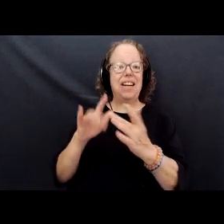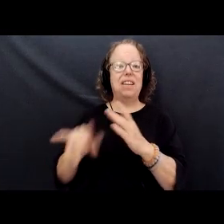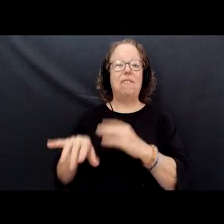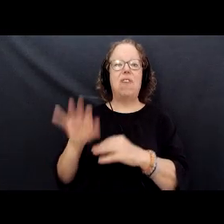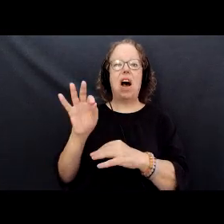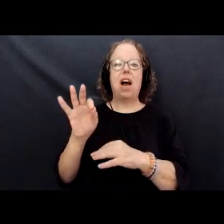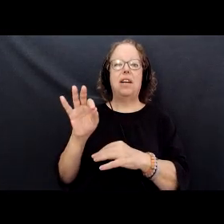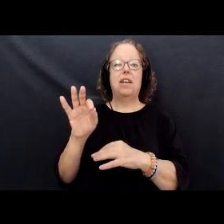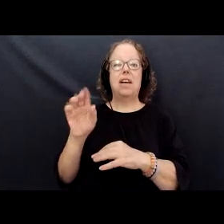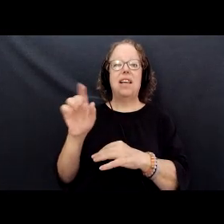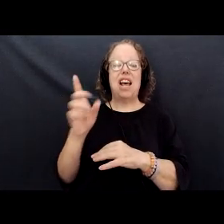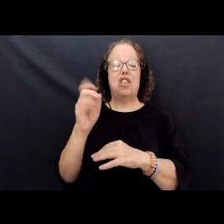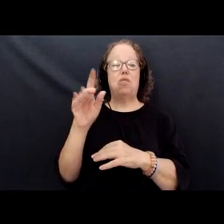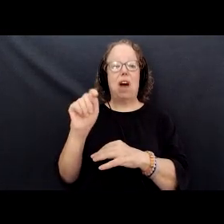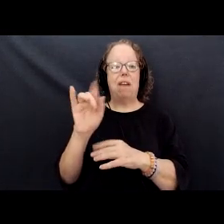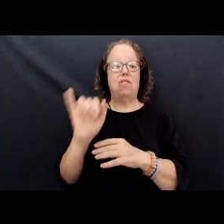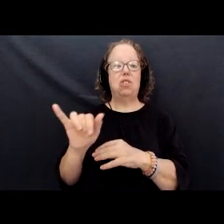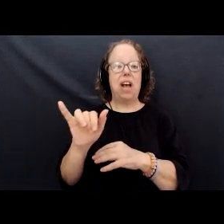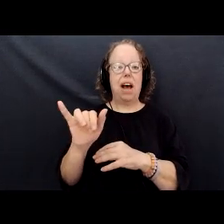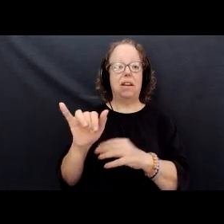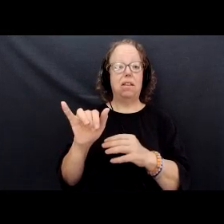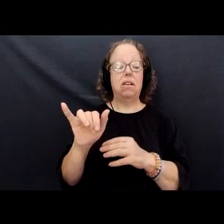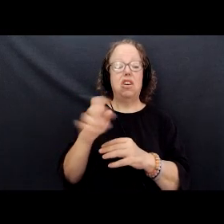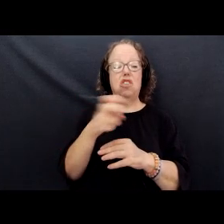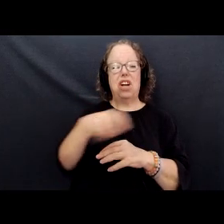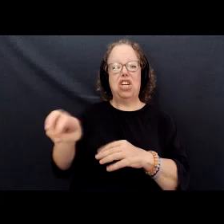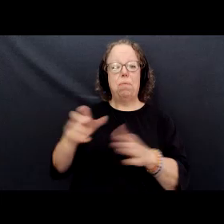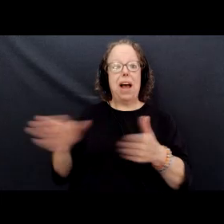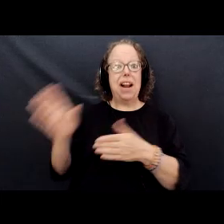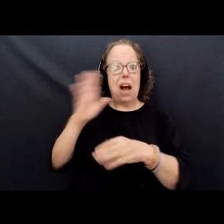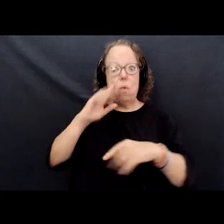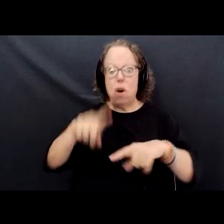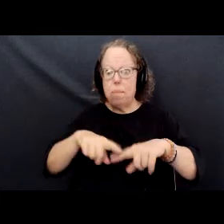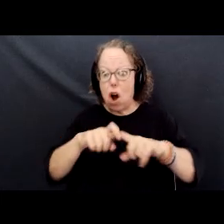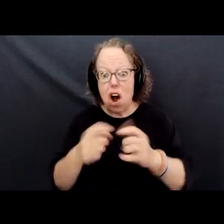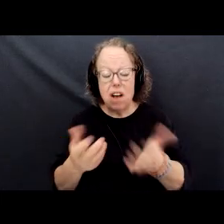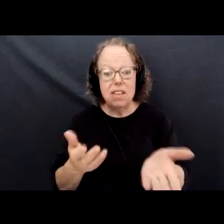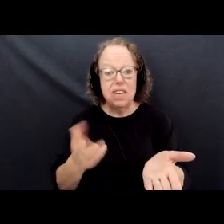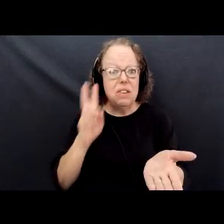ADA transition plan. And I'll pause here to see if there's any questions or comments.